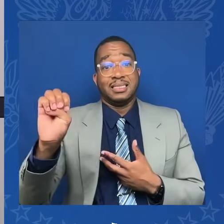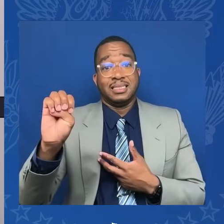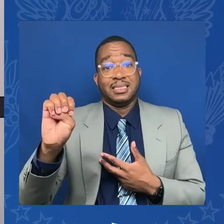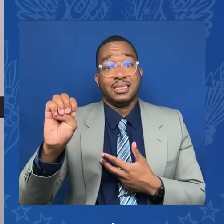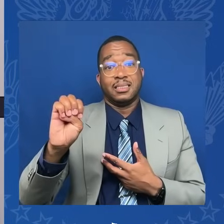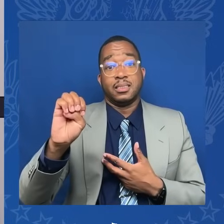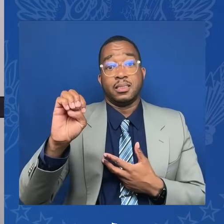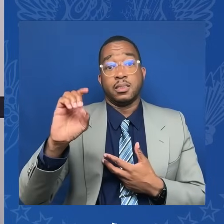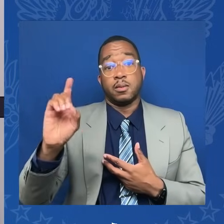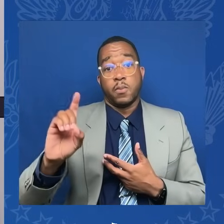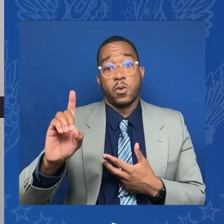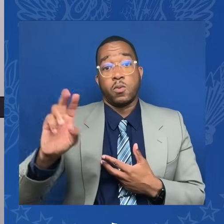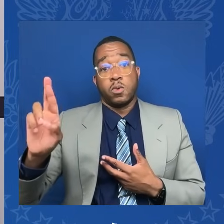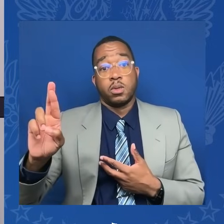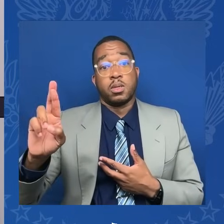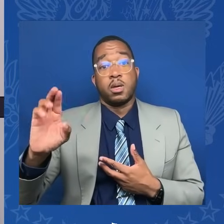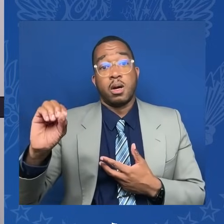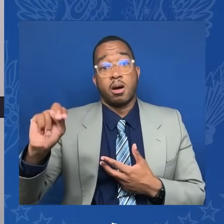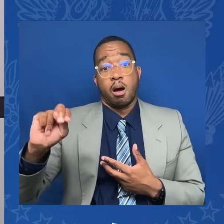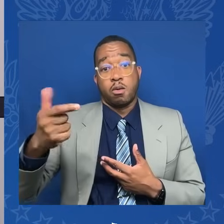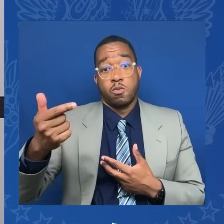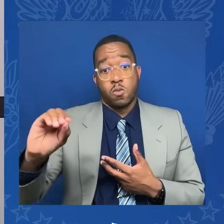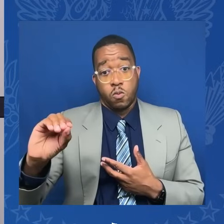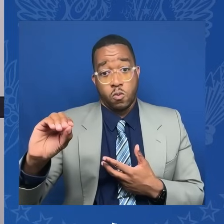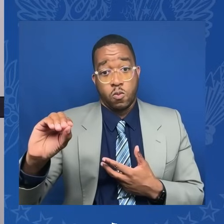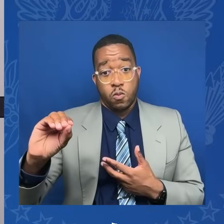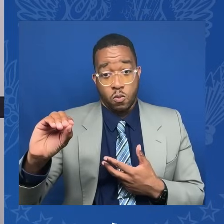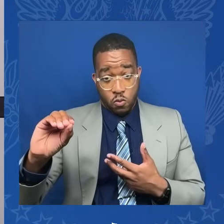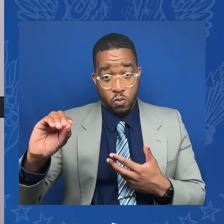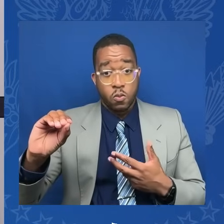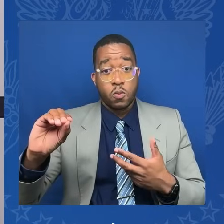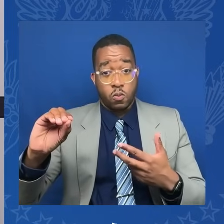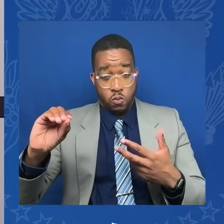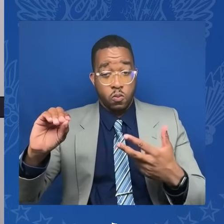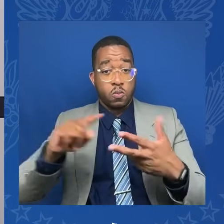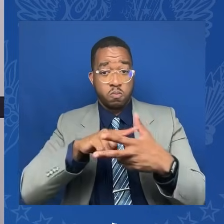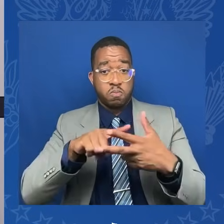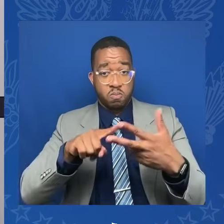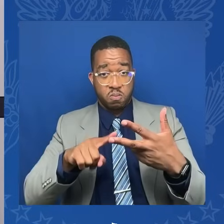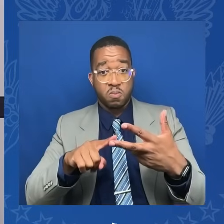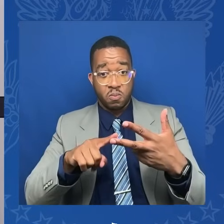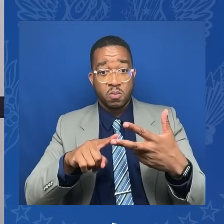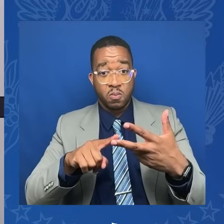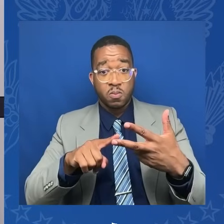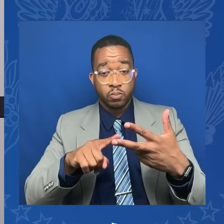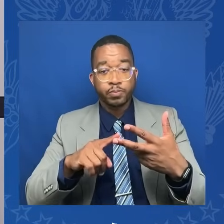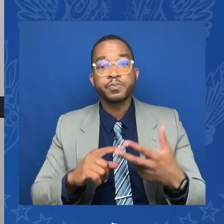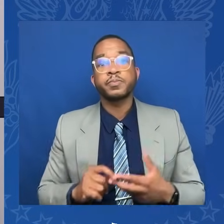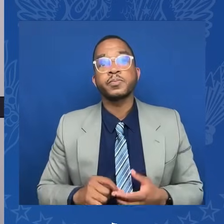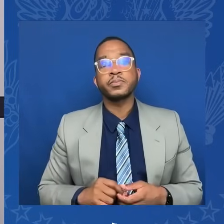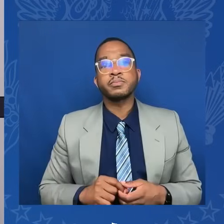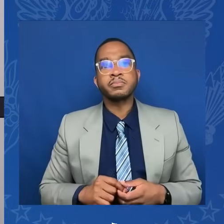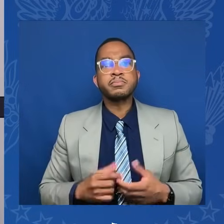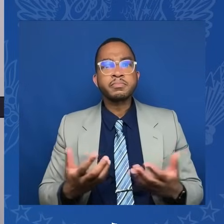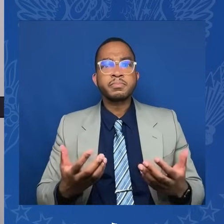throughout the region. And over and beyond this, our two countries, with a mean sense of leadership, will address the challenges of our time,